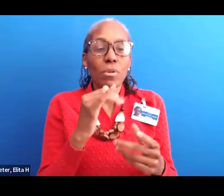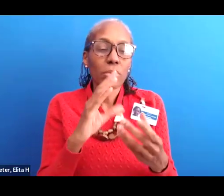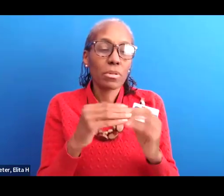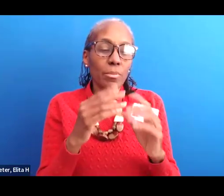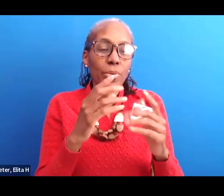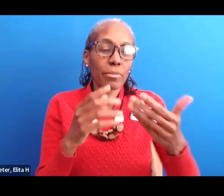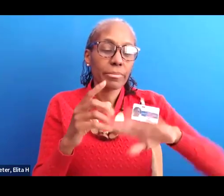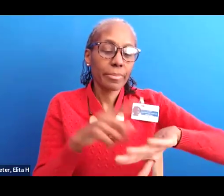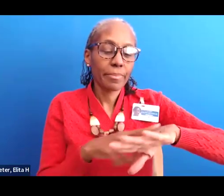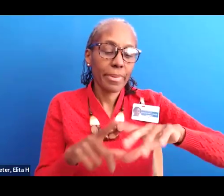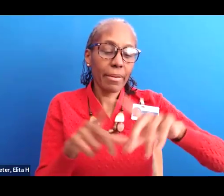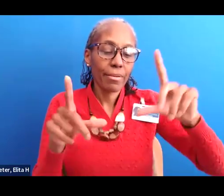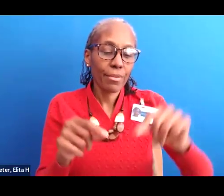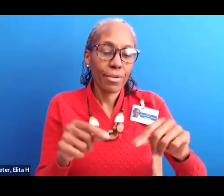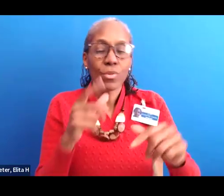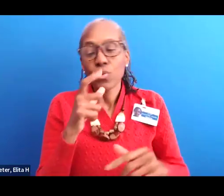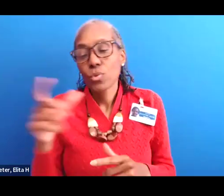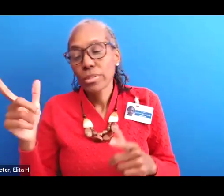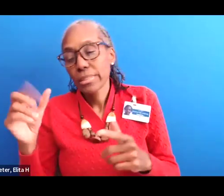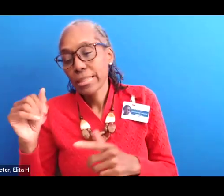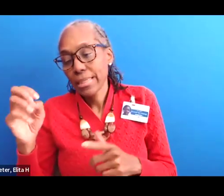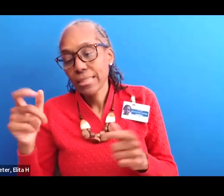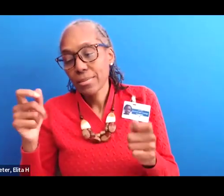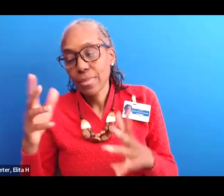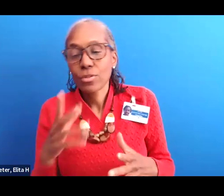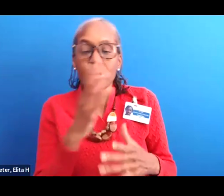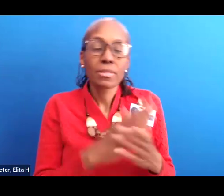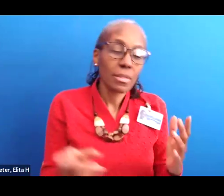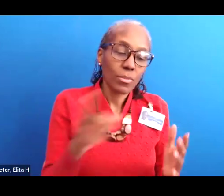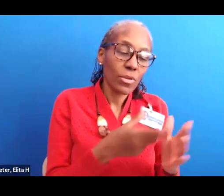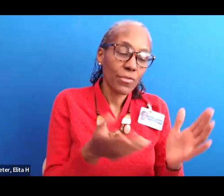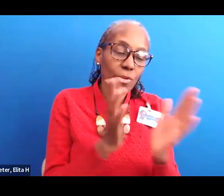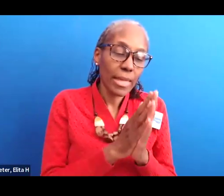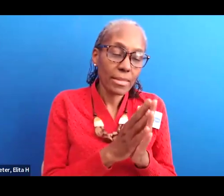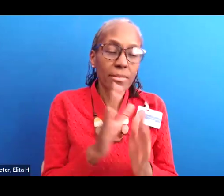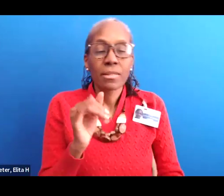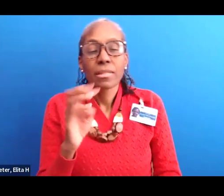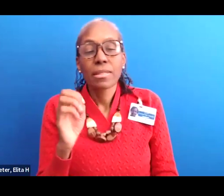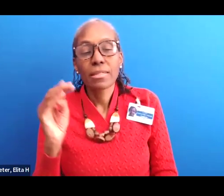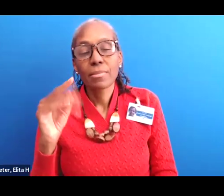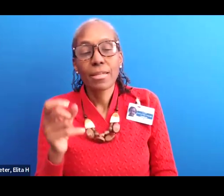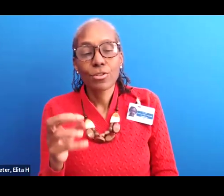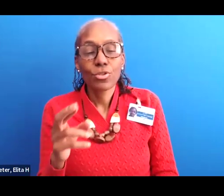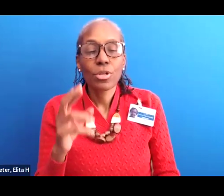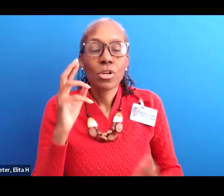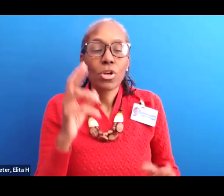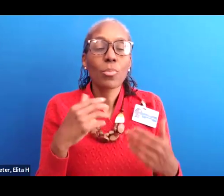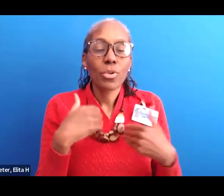You'll find out who the case manager is. Some you have to request a case manager. Everybody should have one because that really helps.